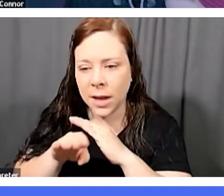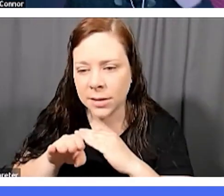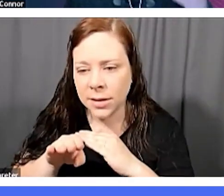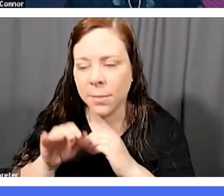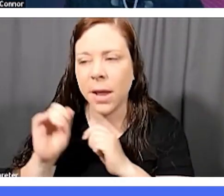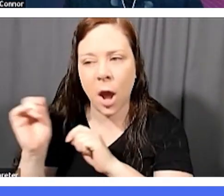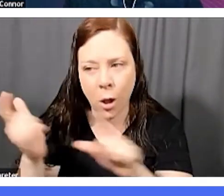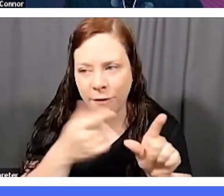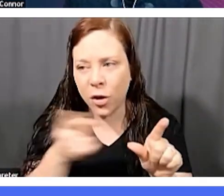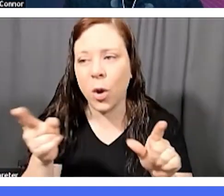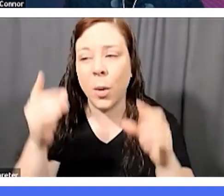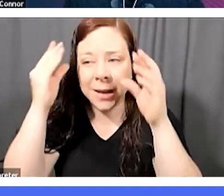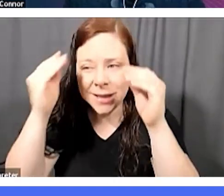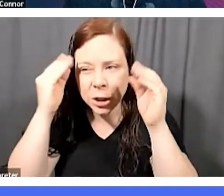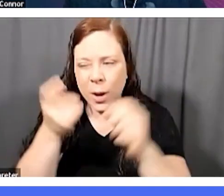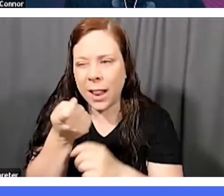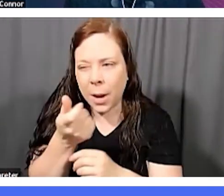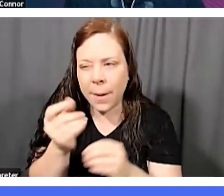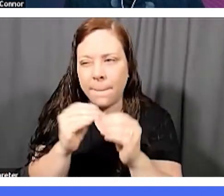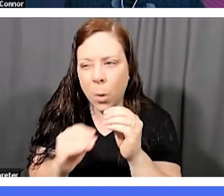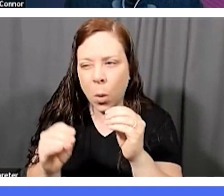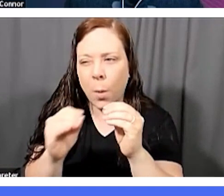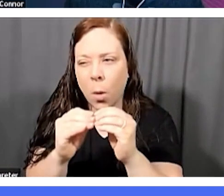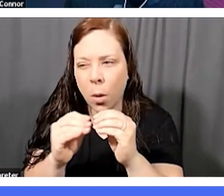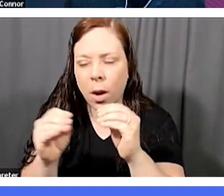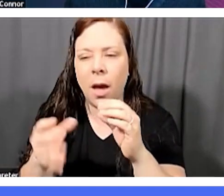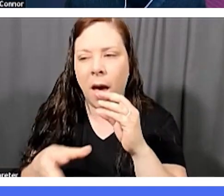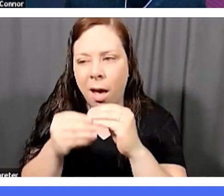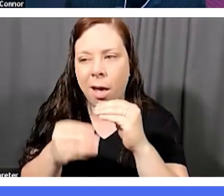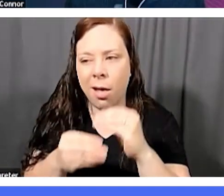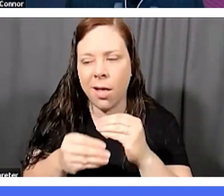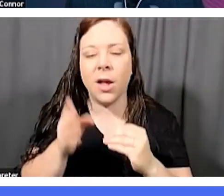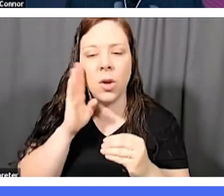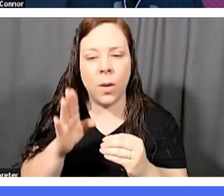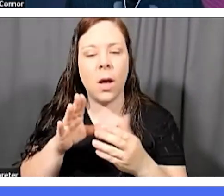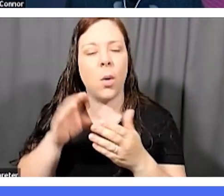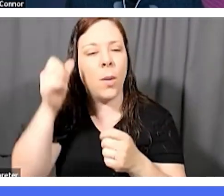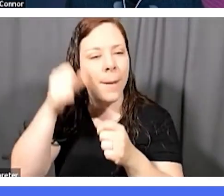and we teach you a little bit more, you're likely to remember more of it. And then of course, the complexity